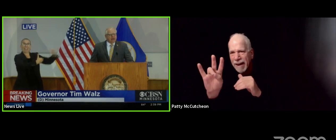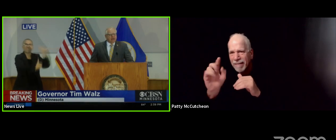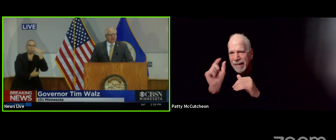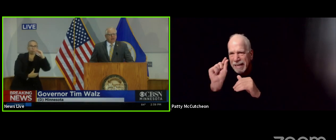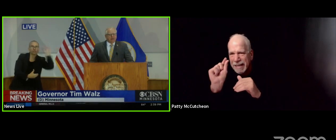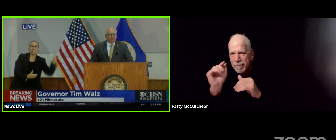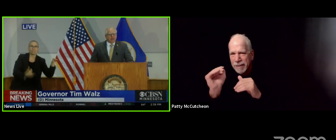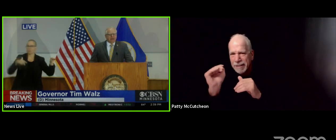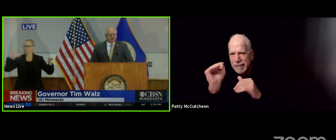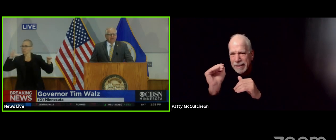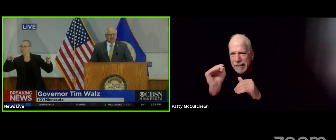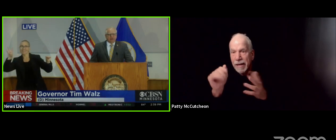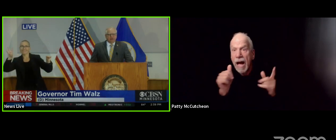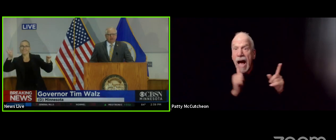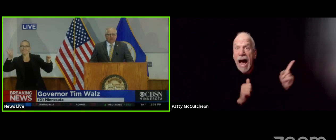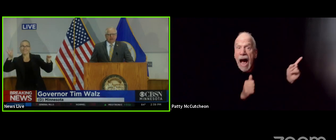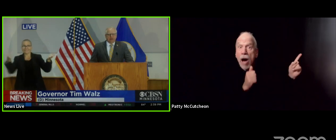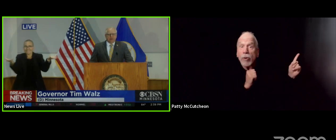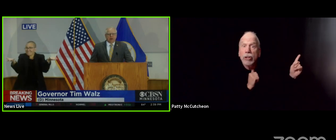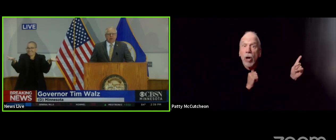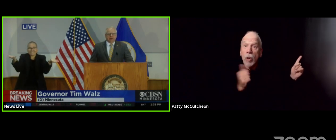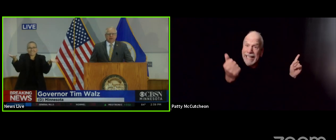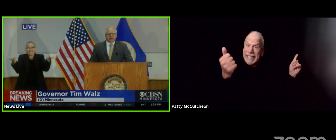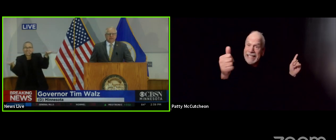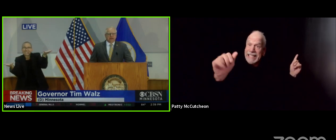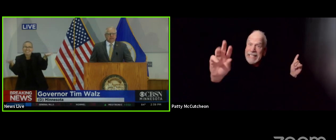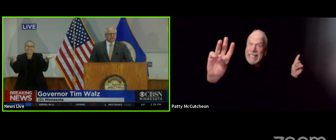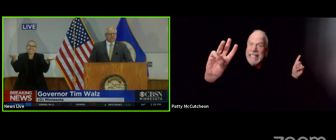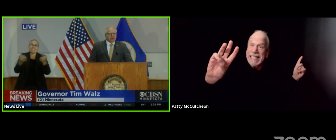THINK AS YOU SEE IT EVEN IN REPUBLICAN-LED STATES, THEY ARE